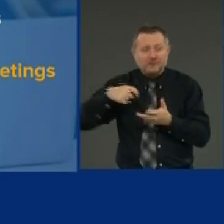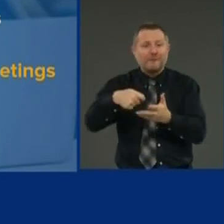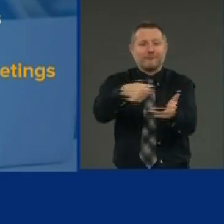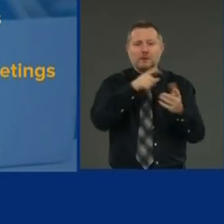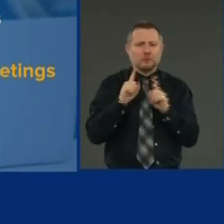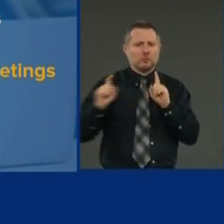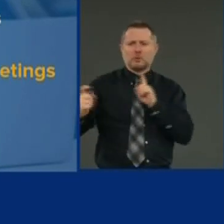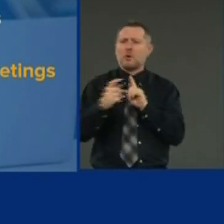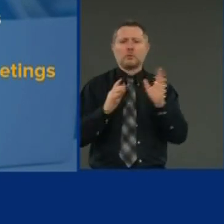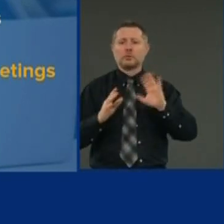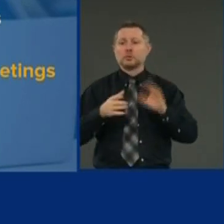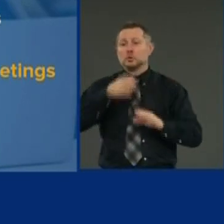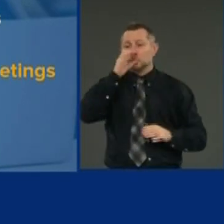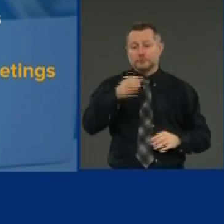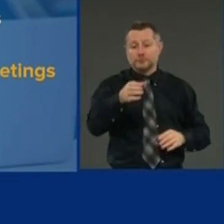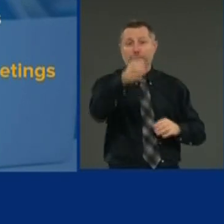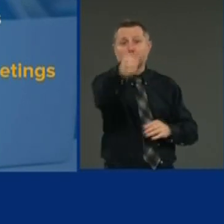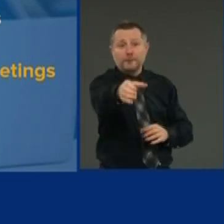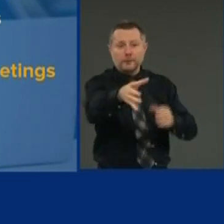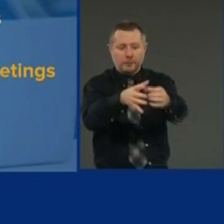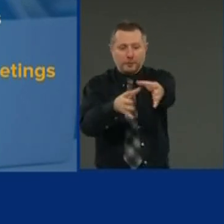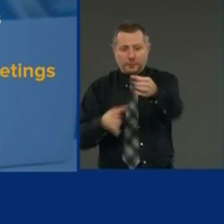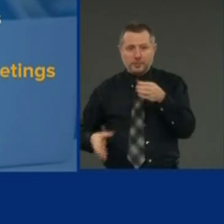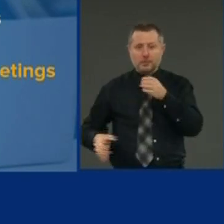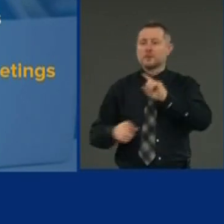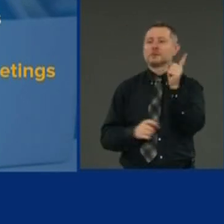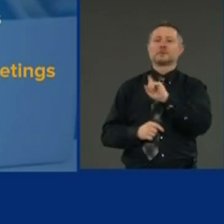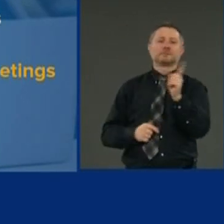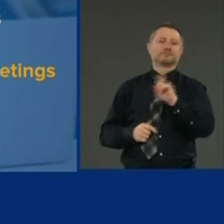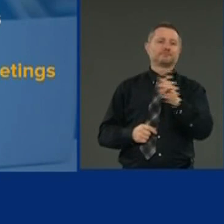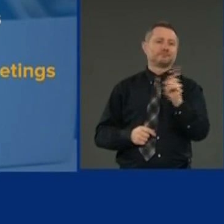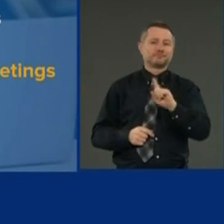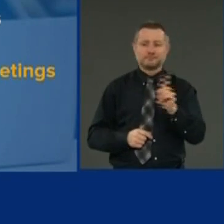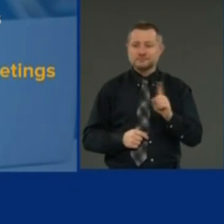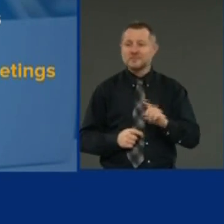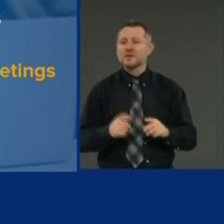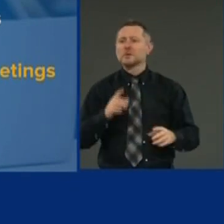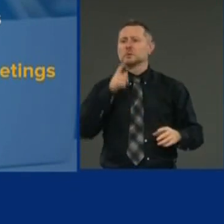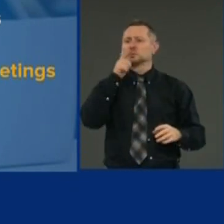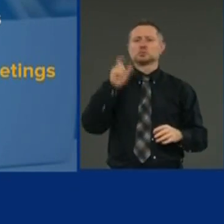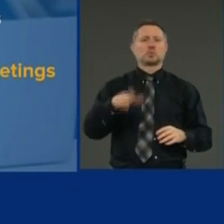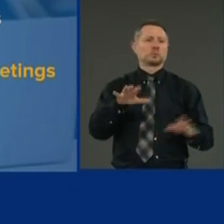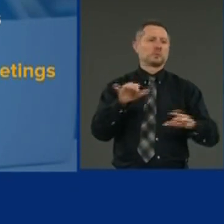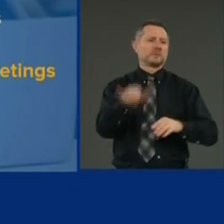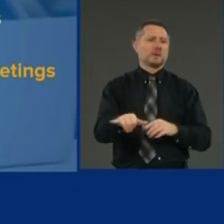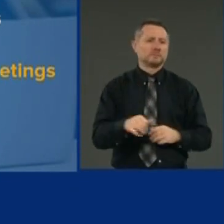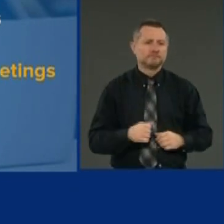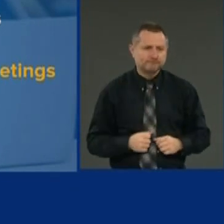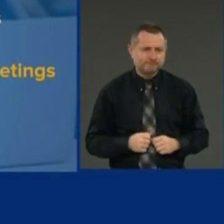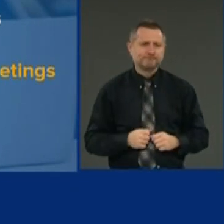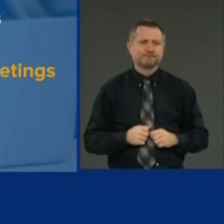WITHOUT SOCIAL DISTANCING. DON'T SHARE FOOD OR BEVERAGES. I MEAN I SEE PEOPLE SHARING ALL